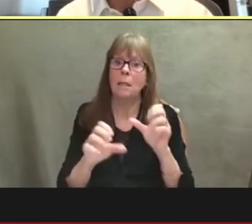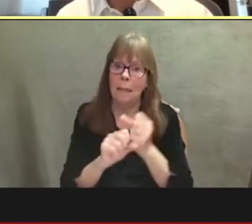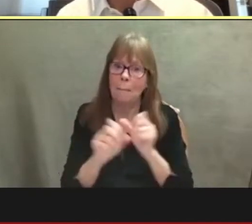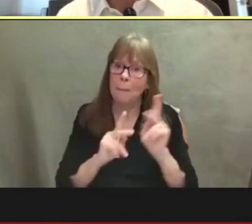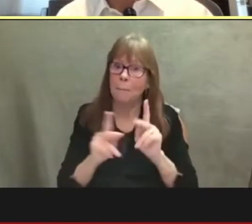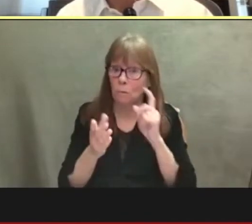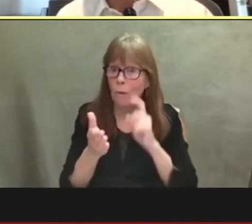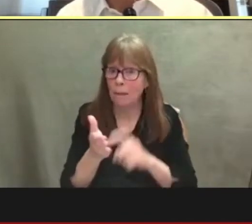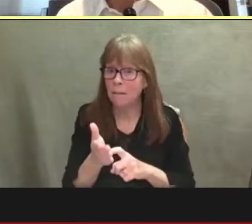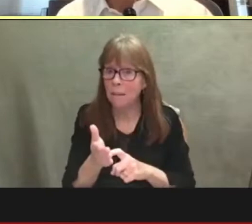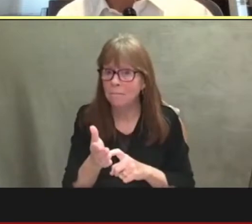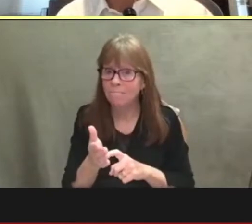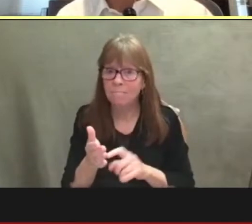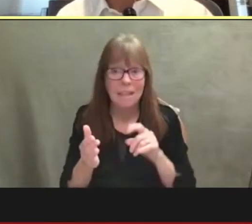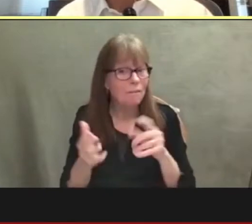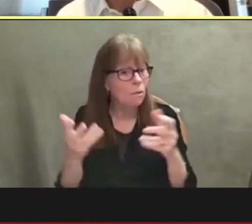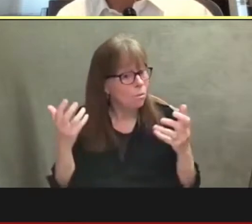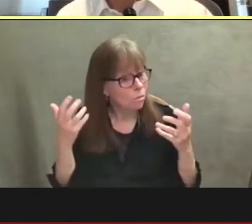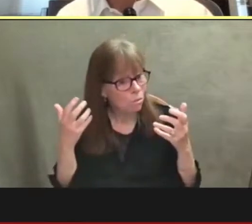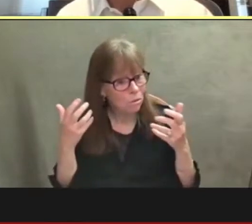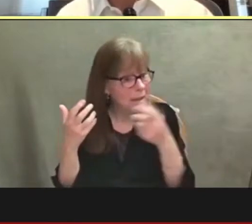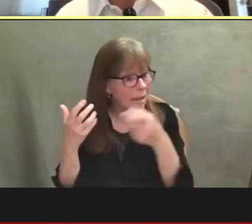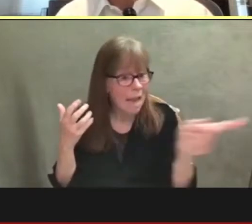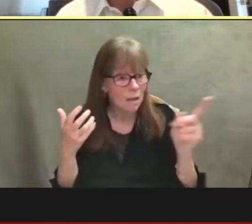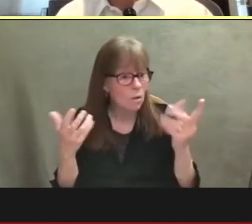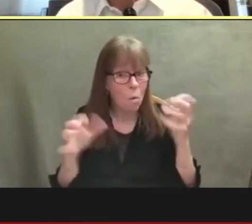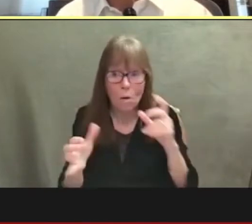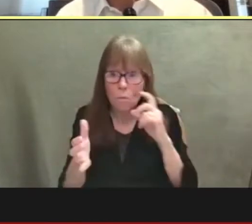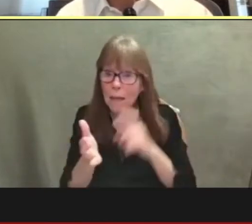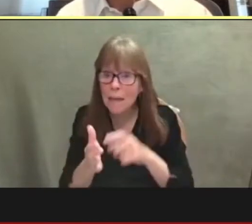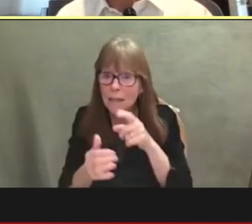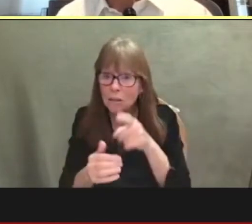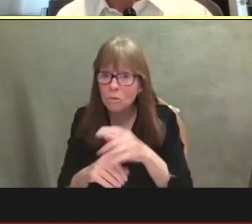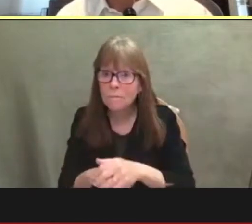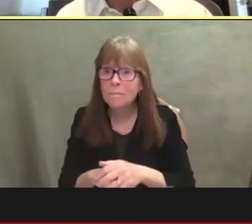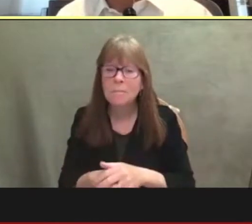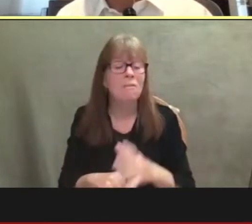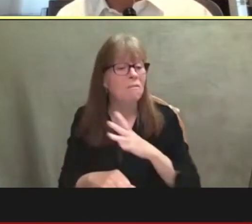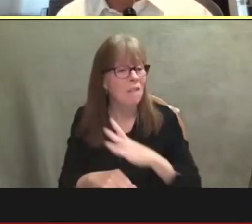And, if they don't want to recognize you. How about a good old fashioned protest?